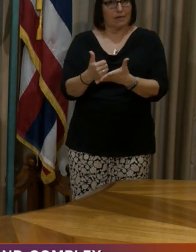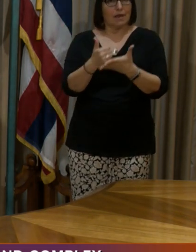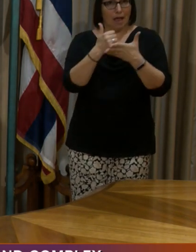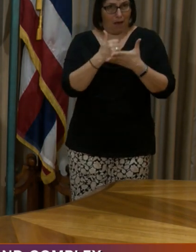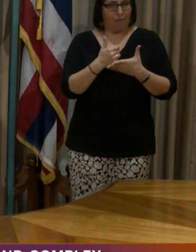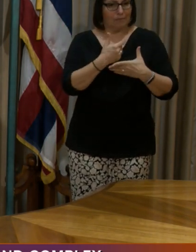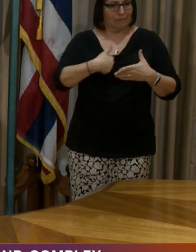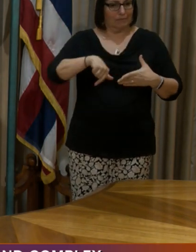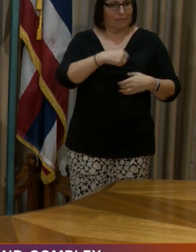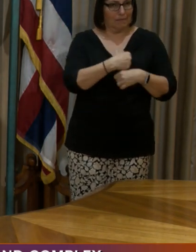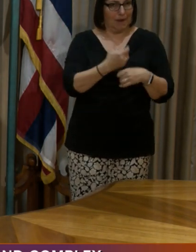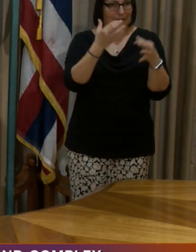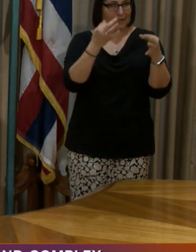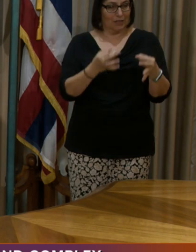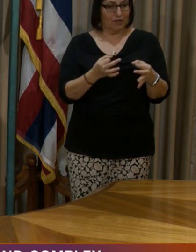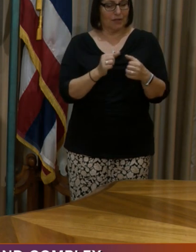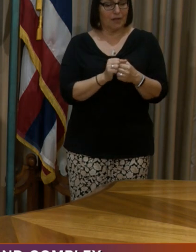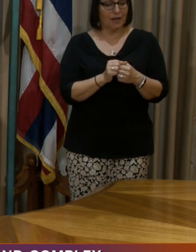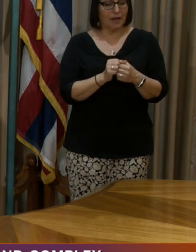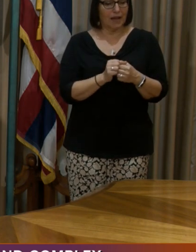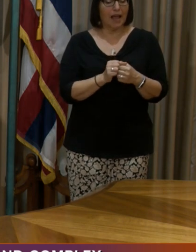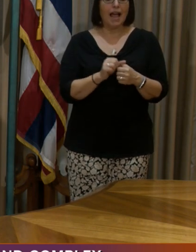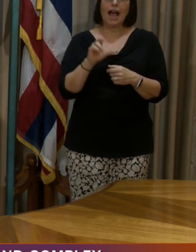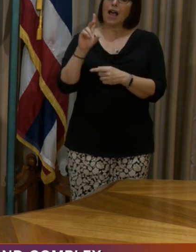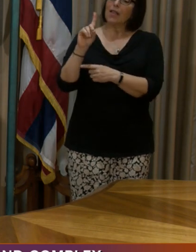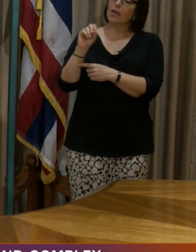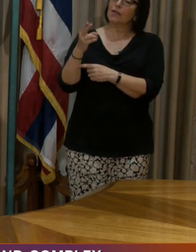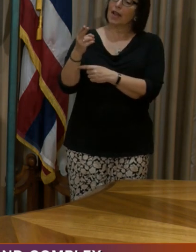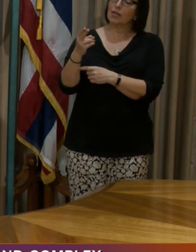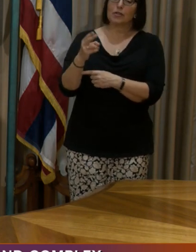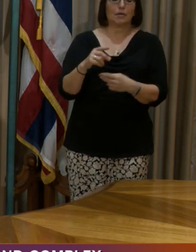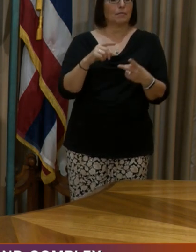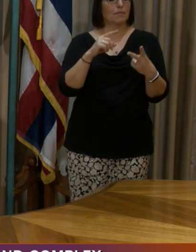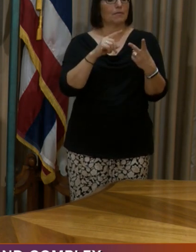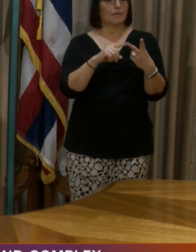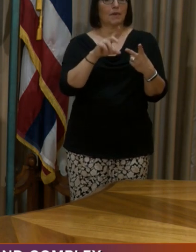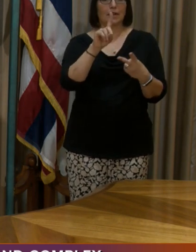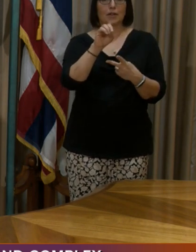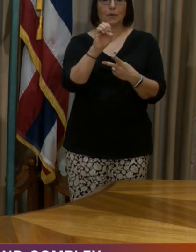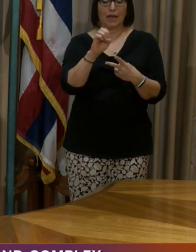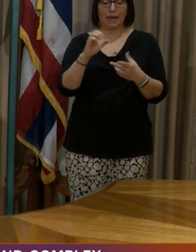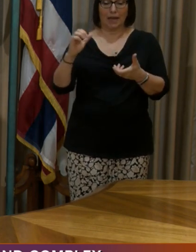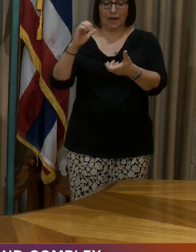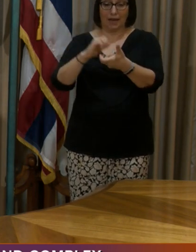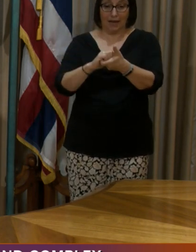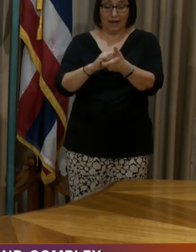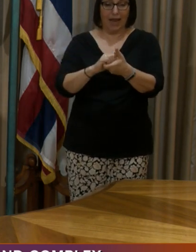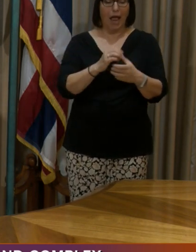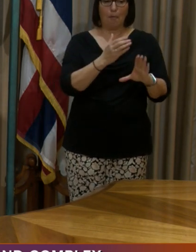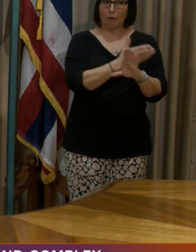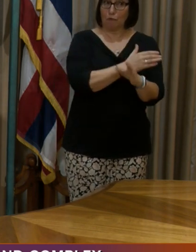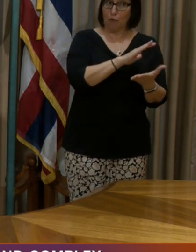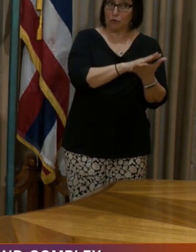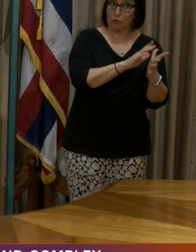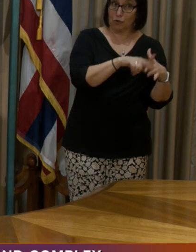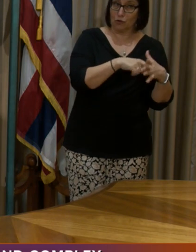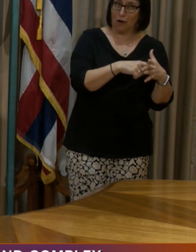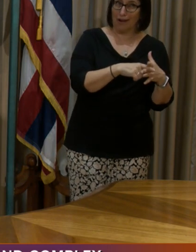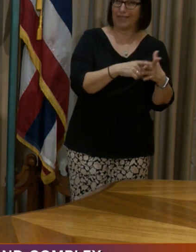PROVIDED PROVIDE TREMENDOUS GUIDANCE ADDITIONAL GUIDANCE THAT WE RECEIVED FROM DEPARTMENT OF HEALTH TODAY, BUT THE DEPARTMENT OF HEALTH AND THE